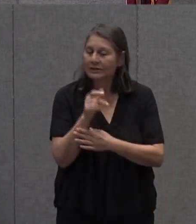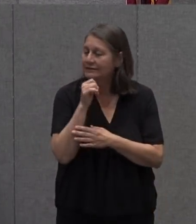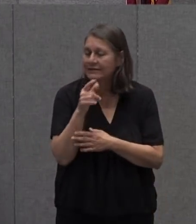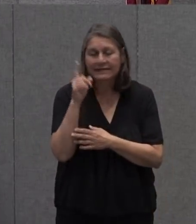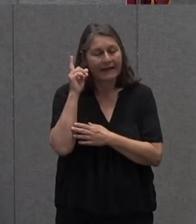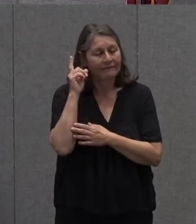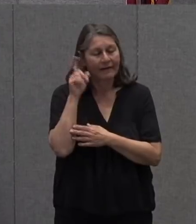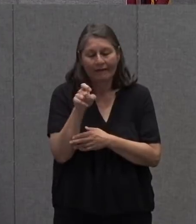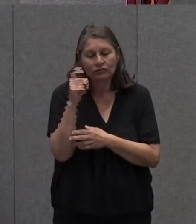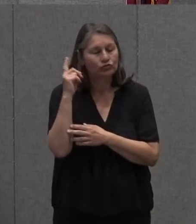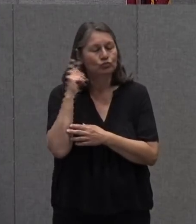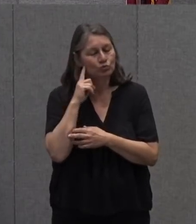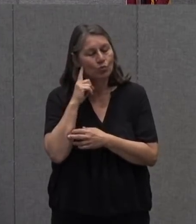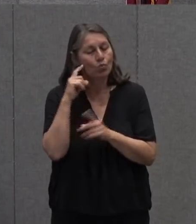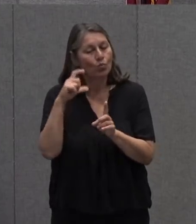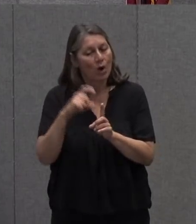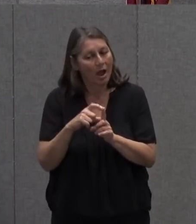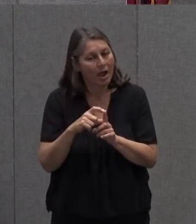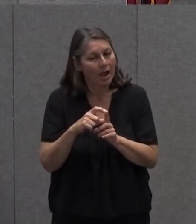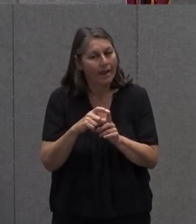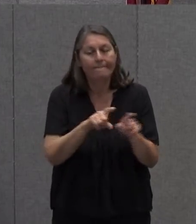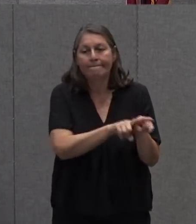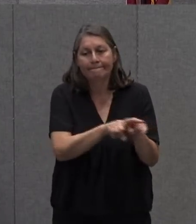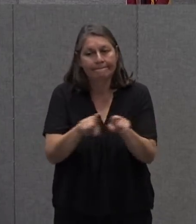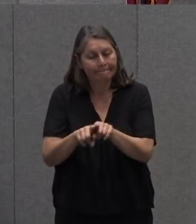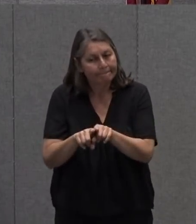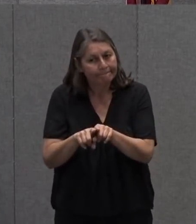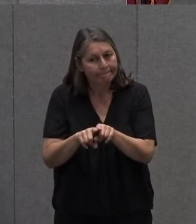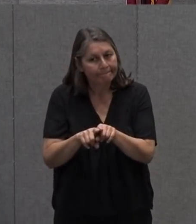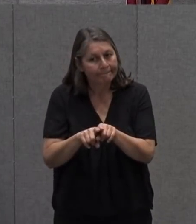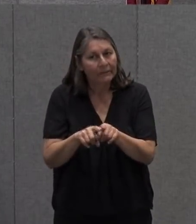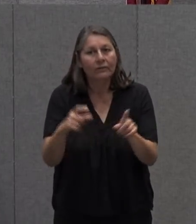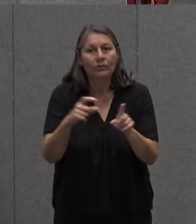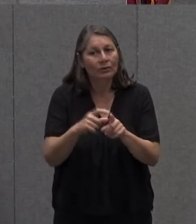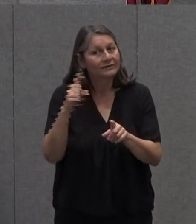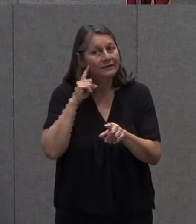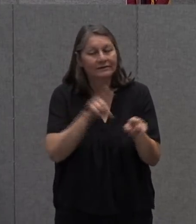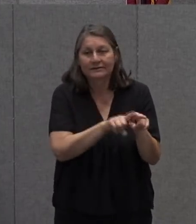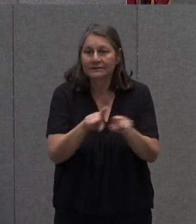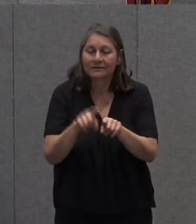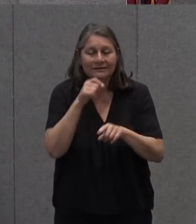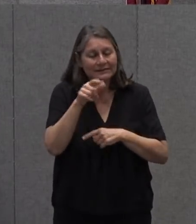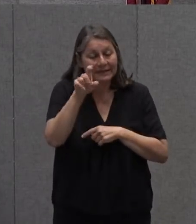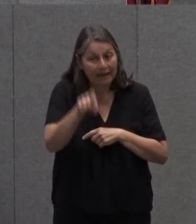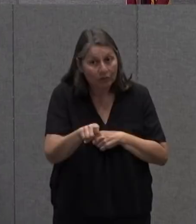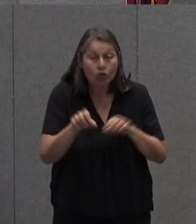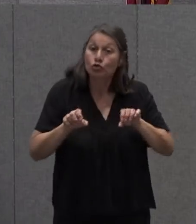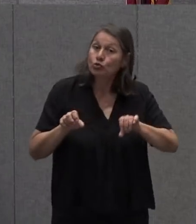but it can if you want it to rhyme. It's fun to play around with. Maybe you'll wanna write two kinds of poems.